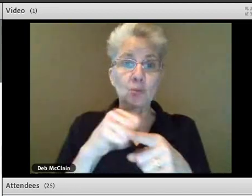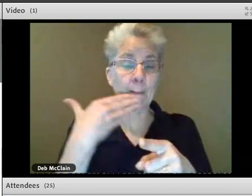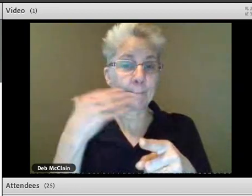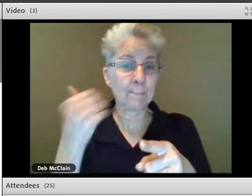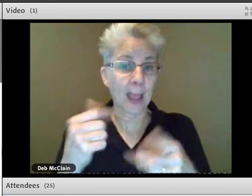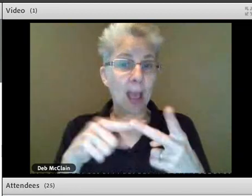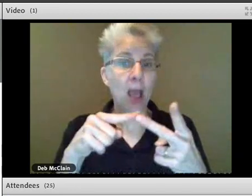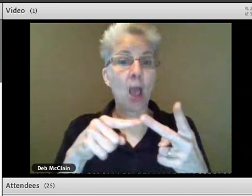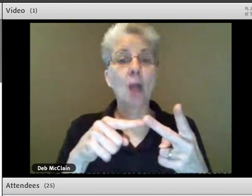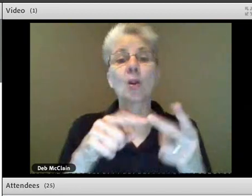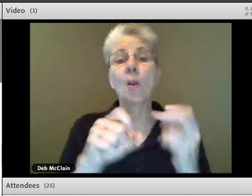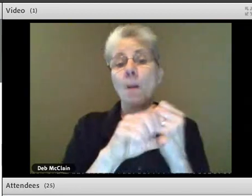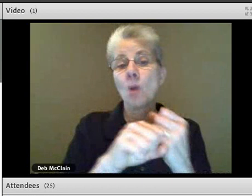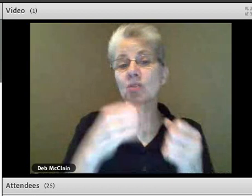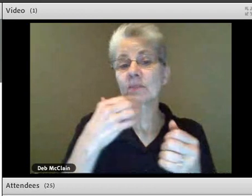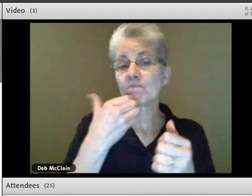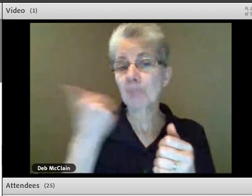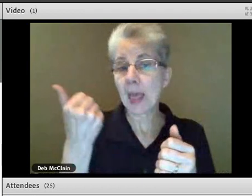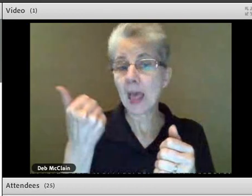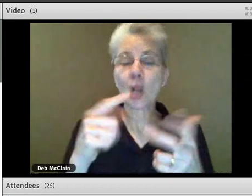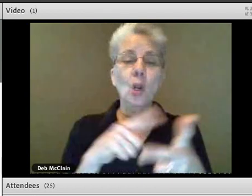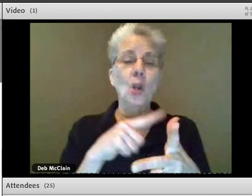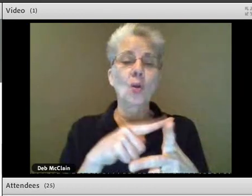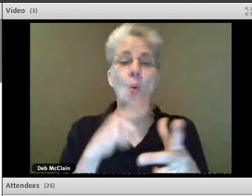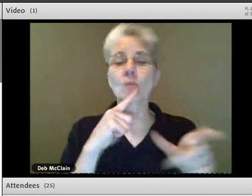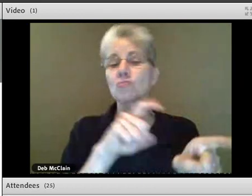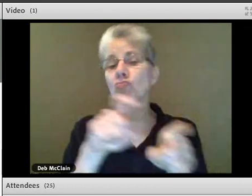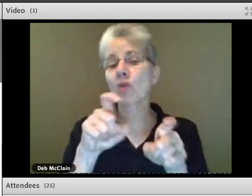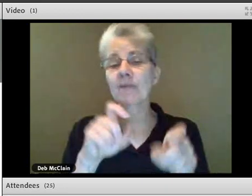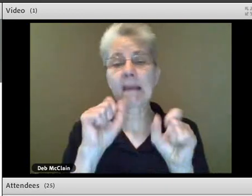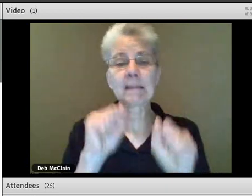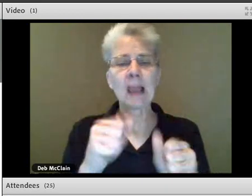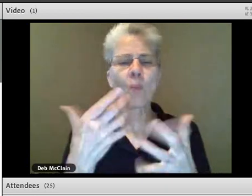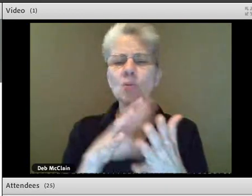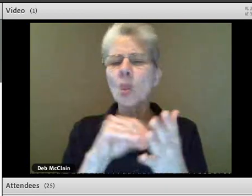We can help find promotions better," or just to a simple survey. "What do you want to learn more about?"